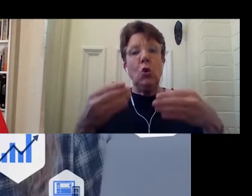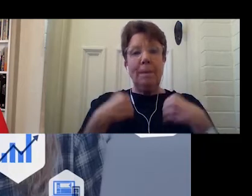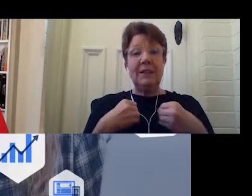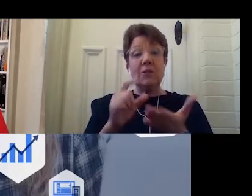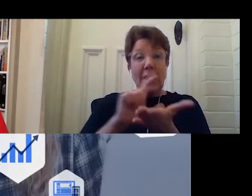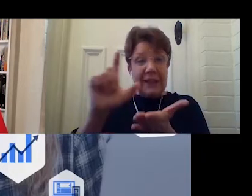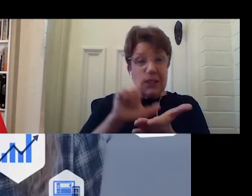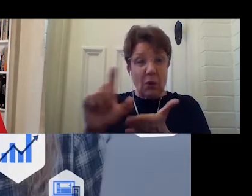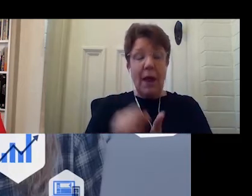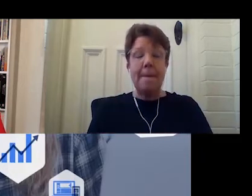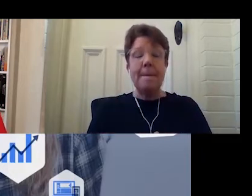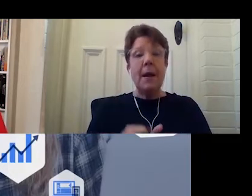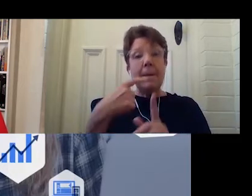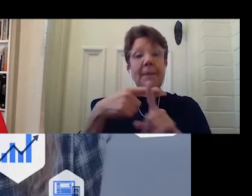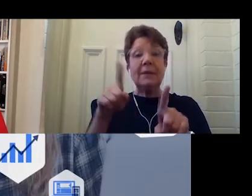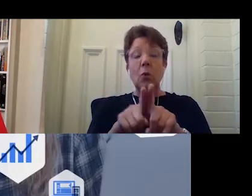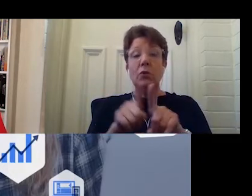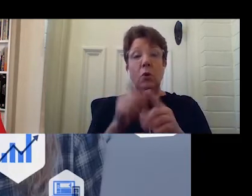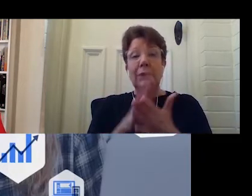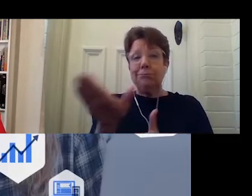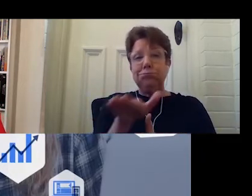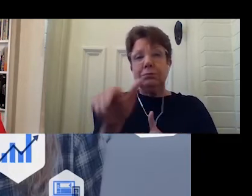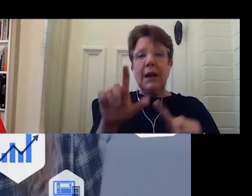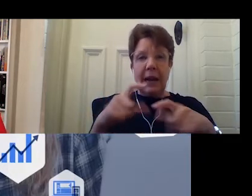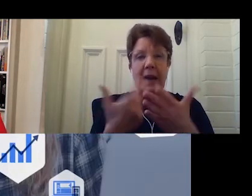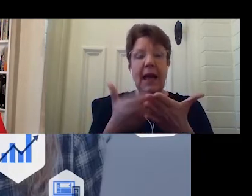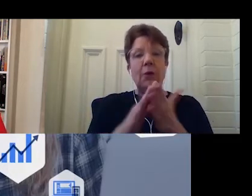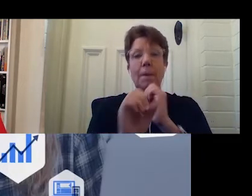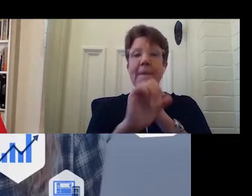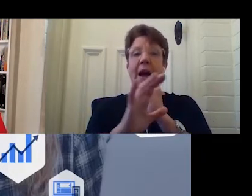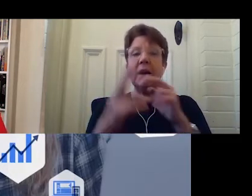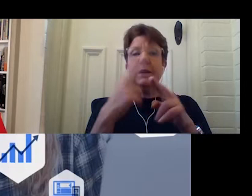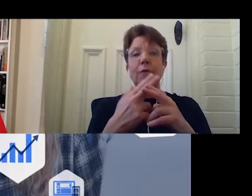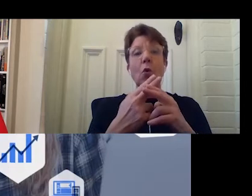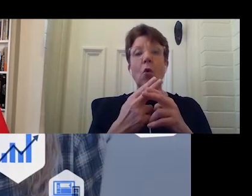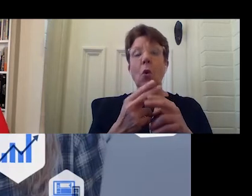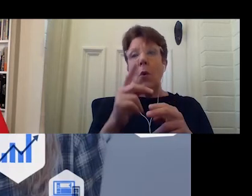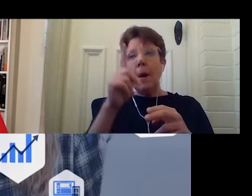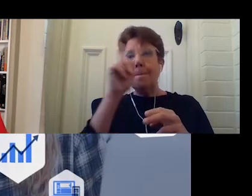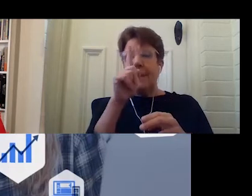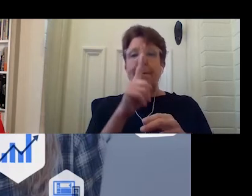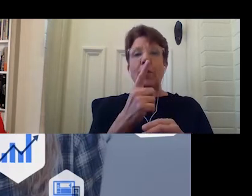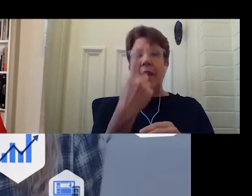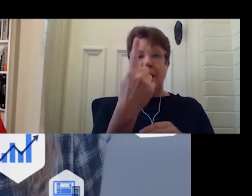There are even sessions, master classes on marketing for public figures and content creators, which I think is really fascinating.